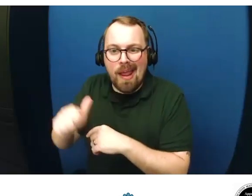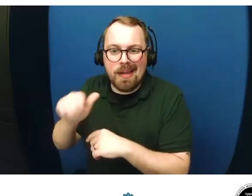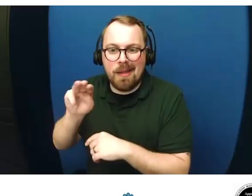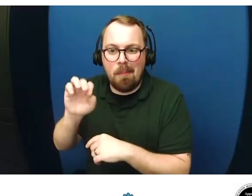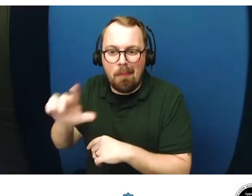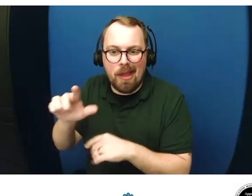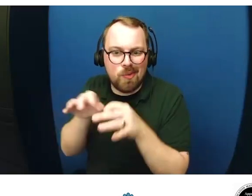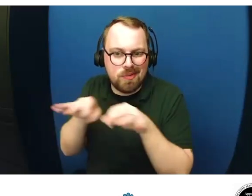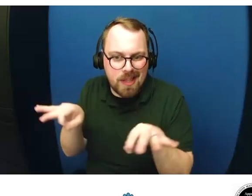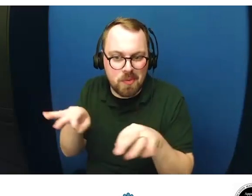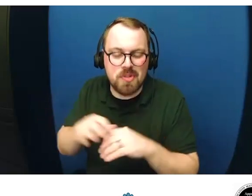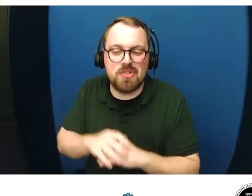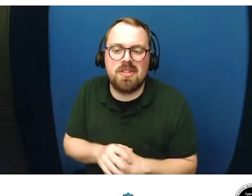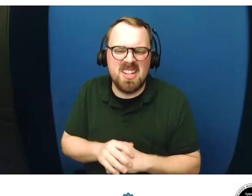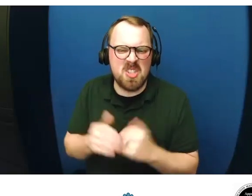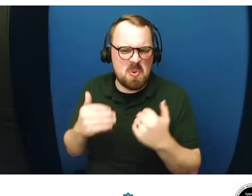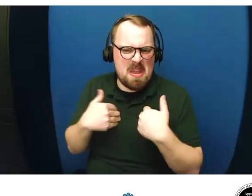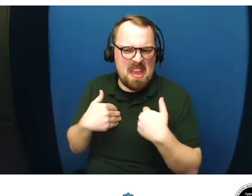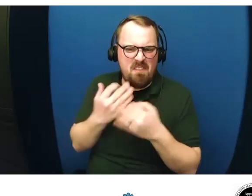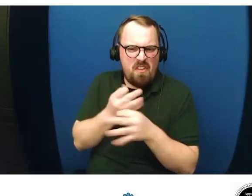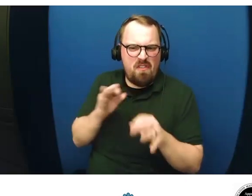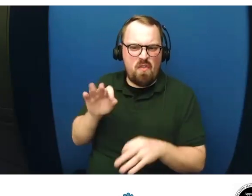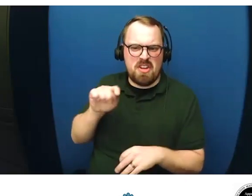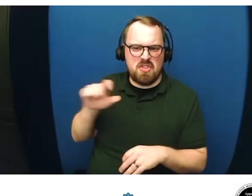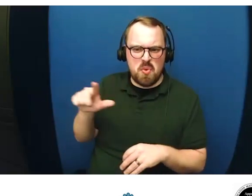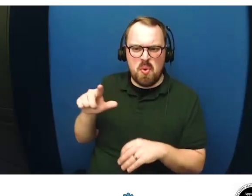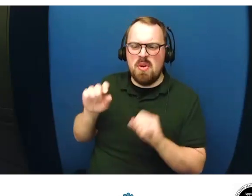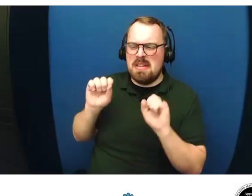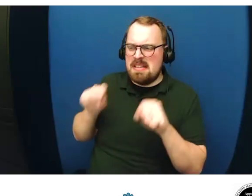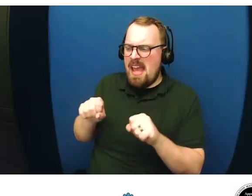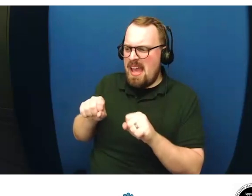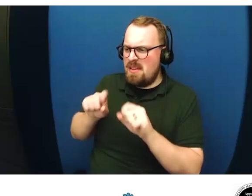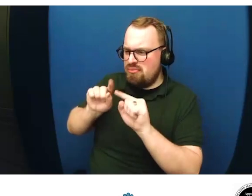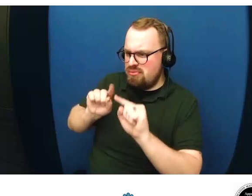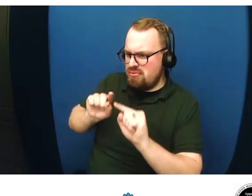Okay, so we have that free tool box through all of those. So those are all questions related to that.